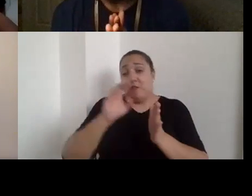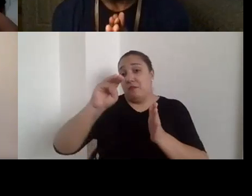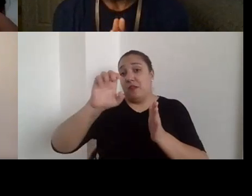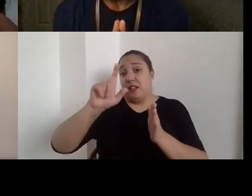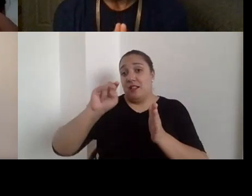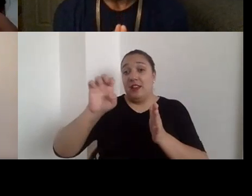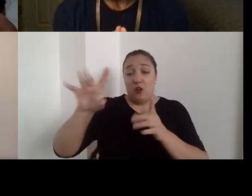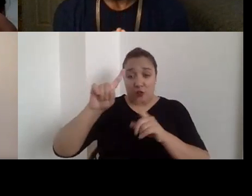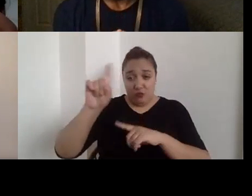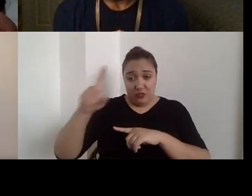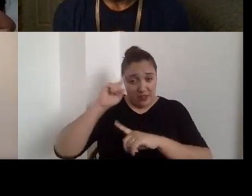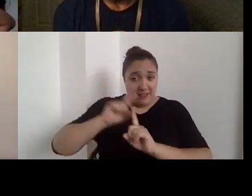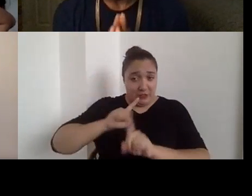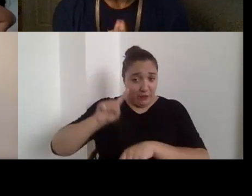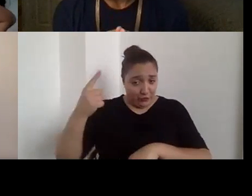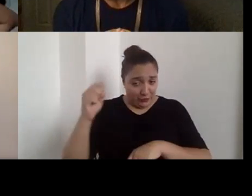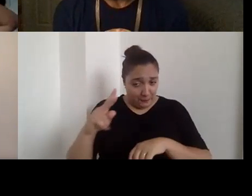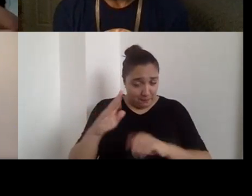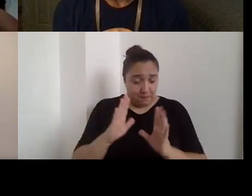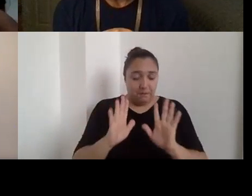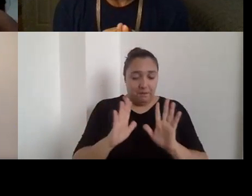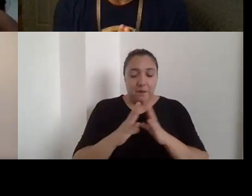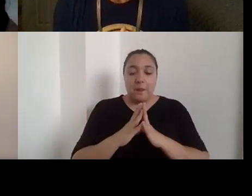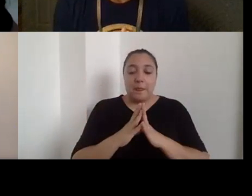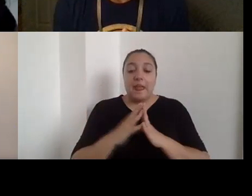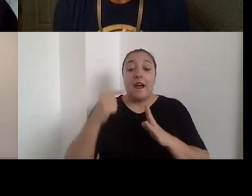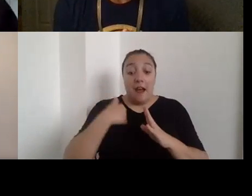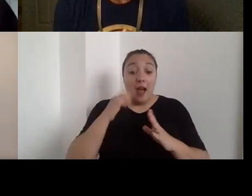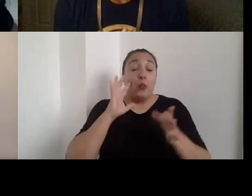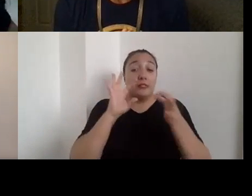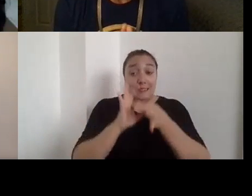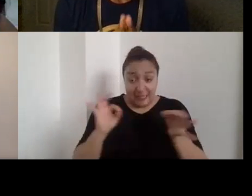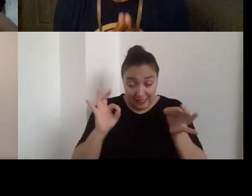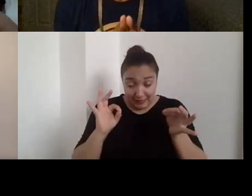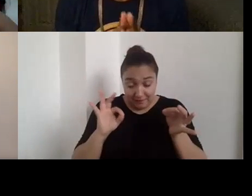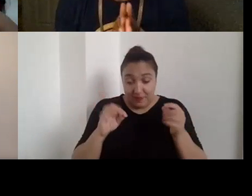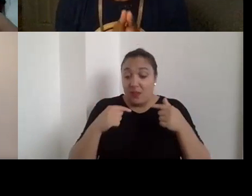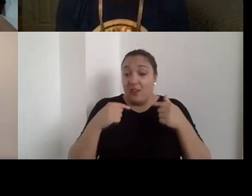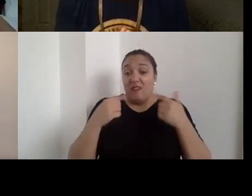I can say I have been blessed, I'm a blessed person,